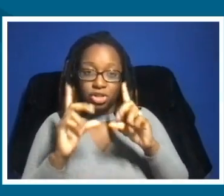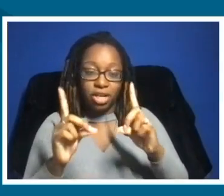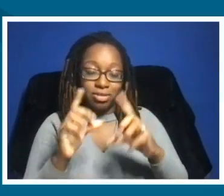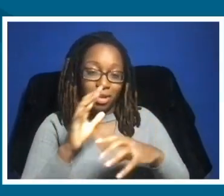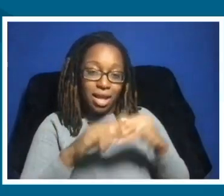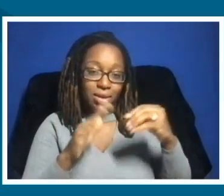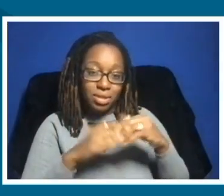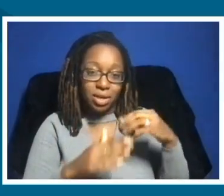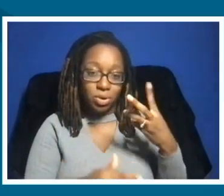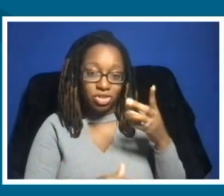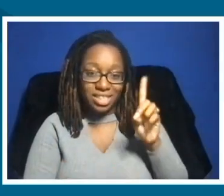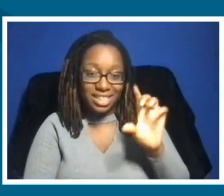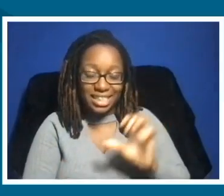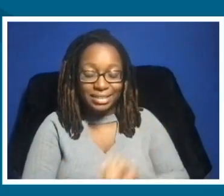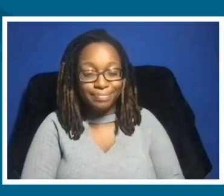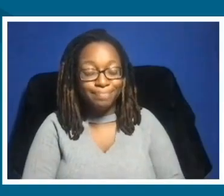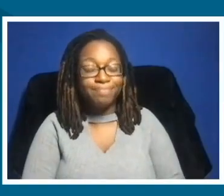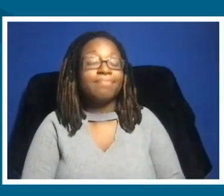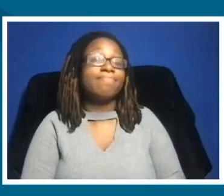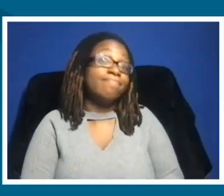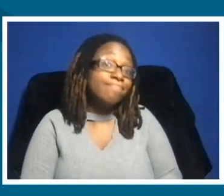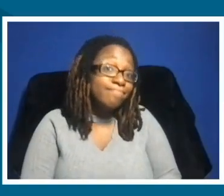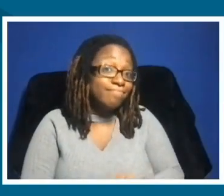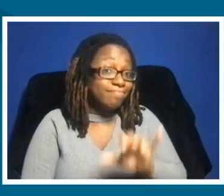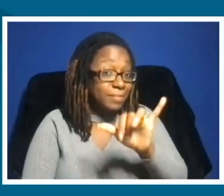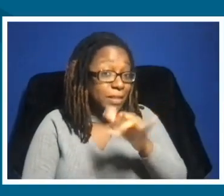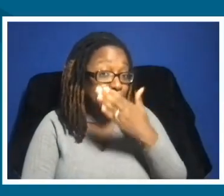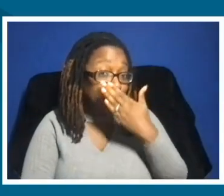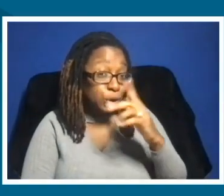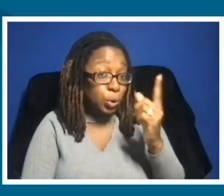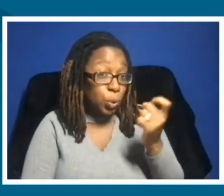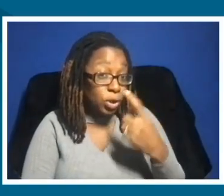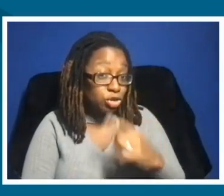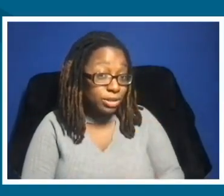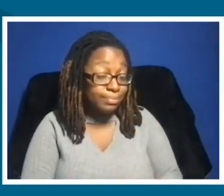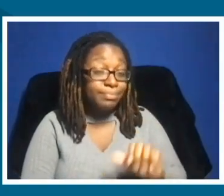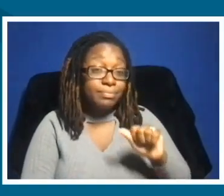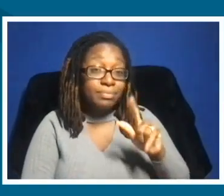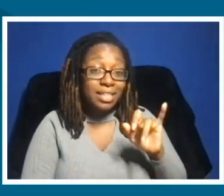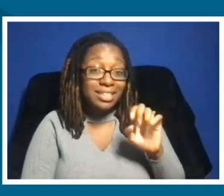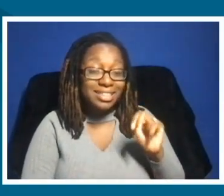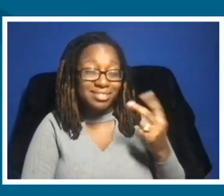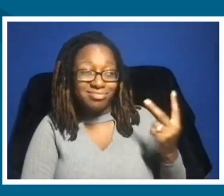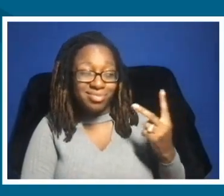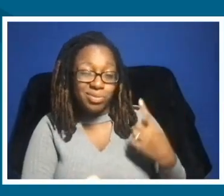is a good question because alice and i have been talking about what does this